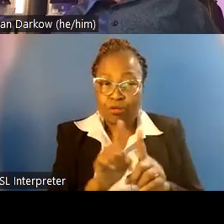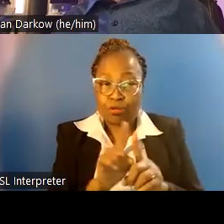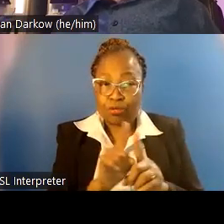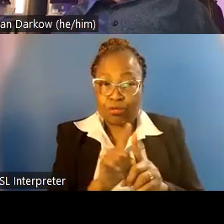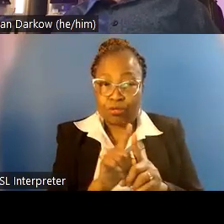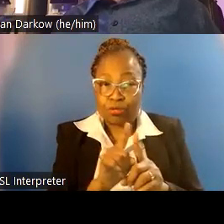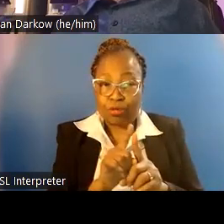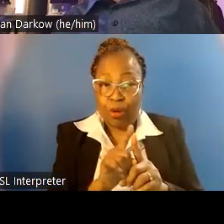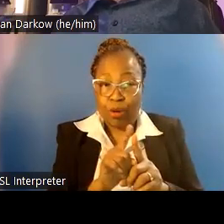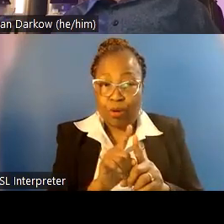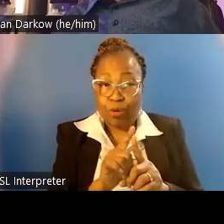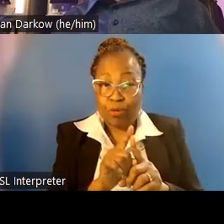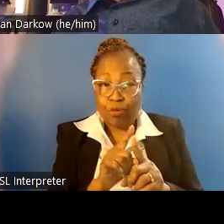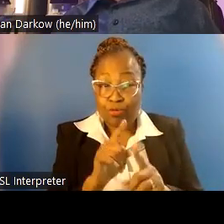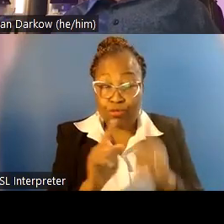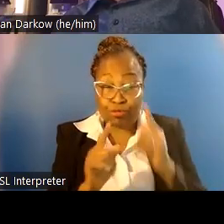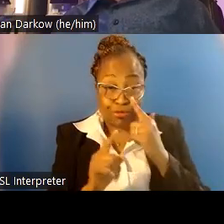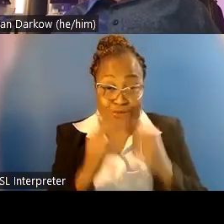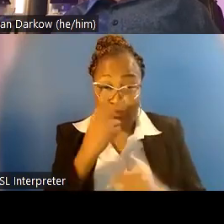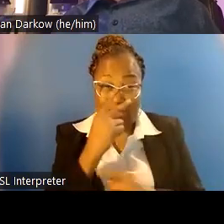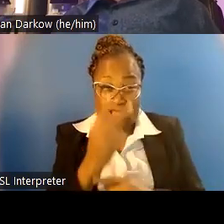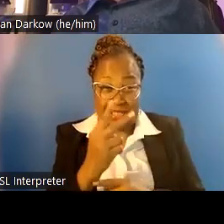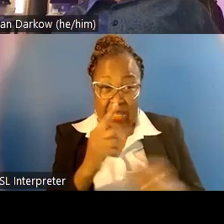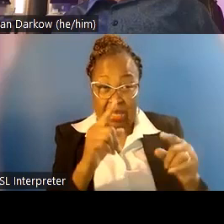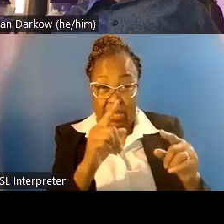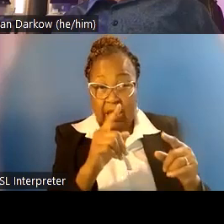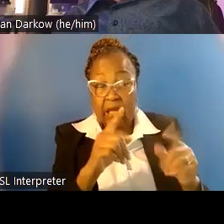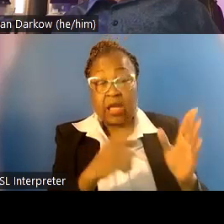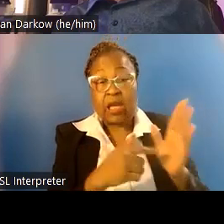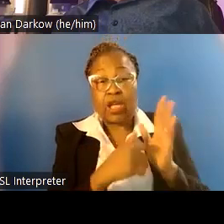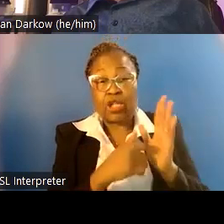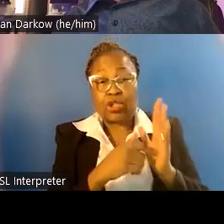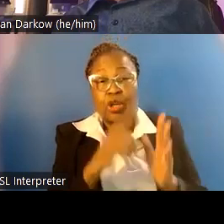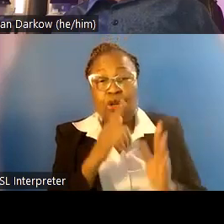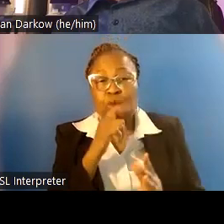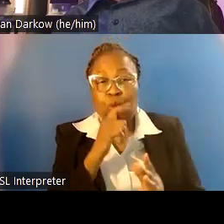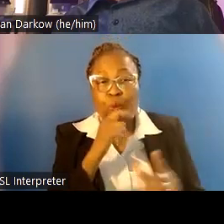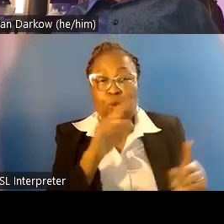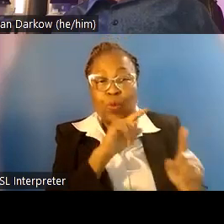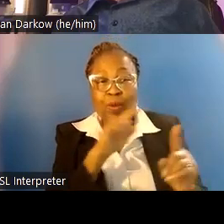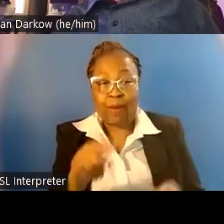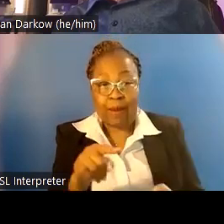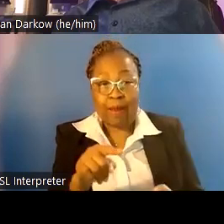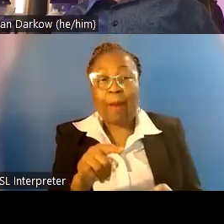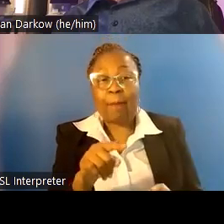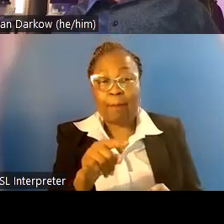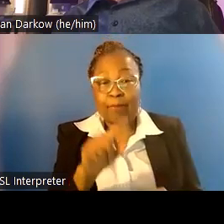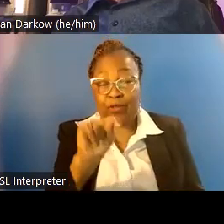on the left, which shows who was at the town hall and were they a graduate student,